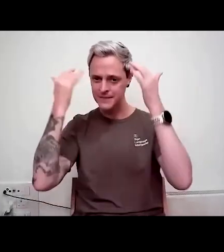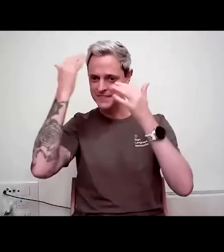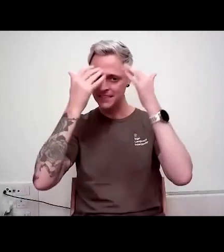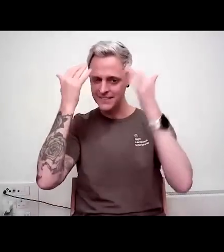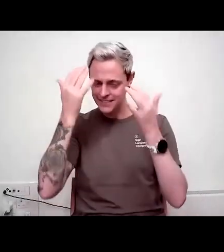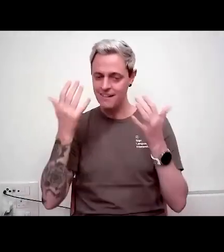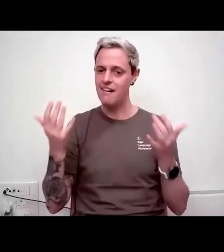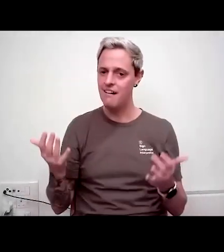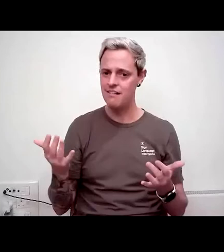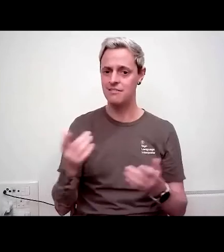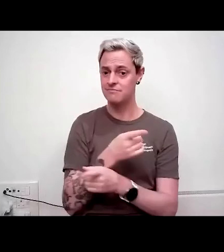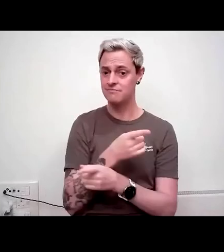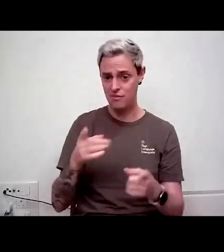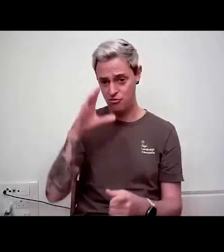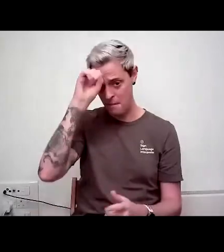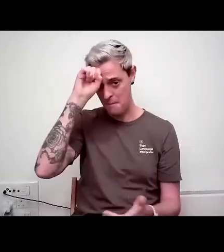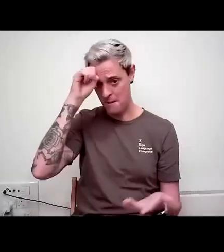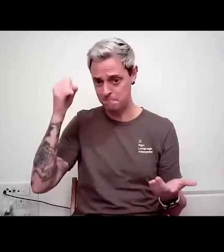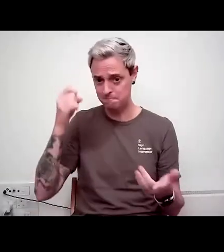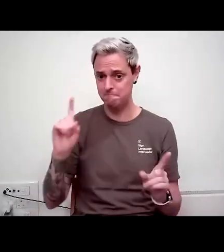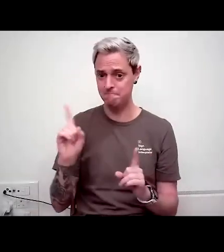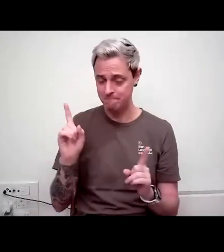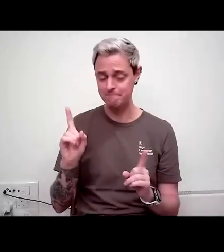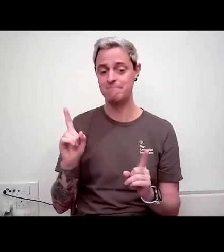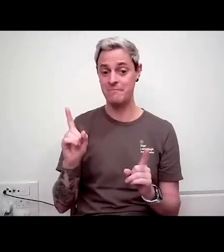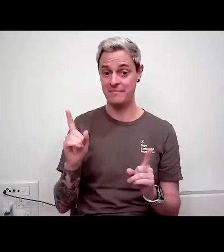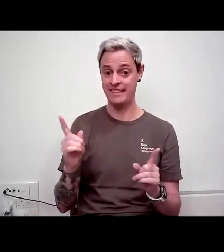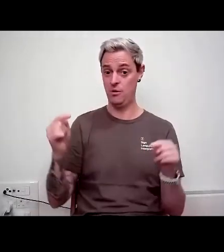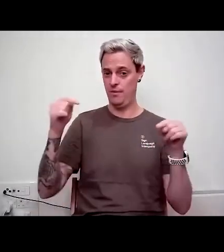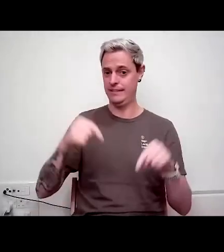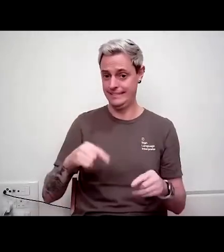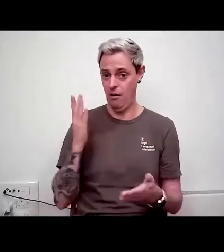remember that we are working on holy ground.